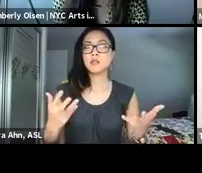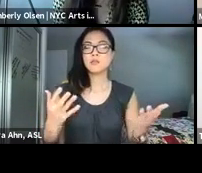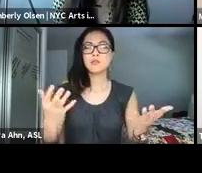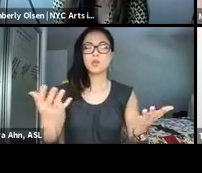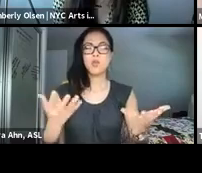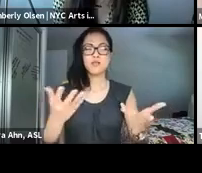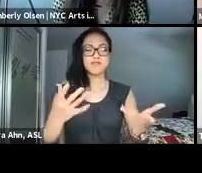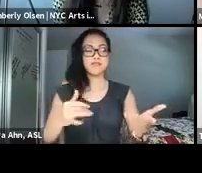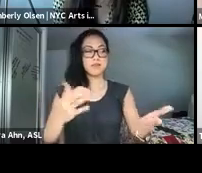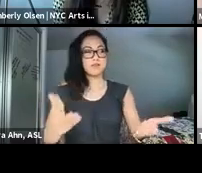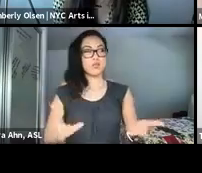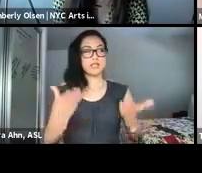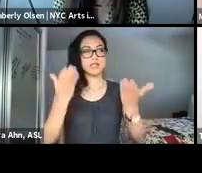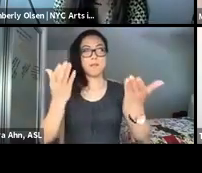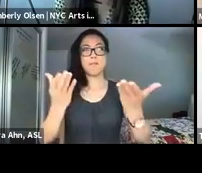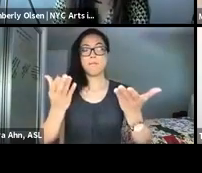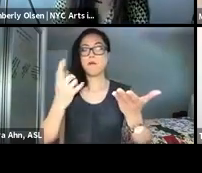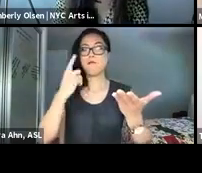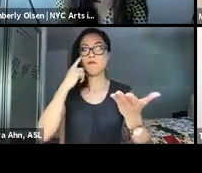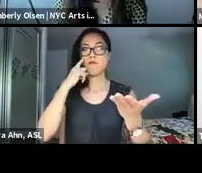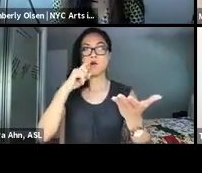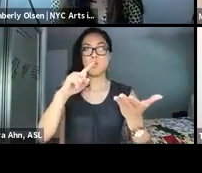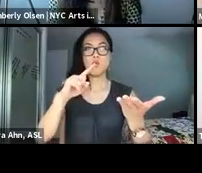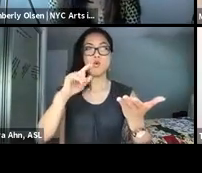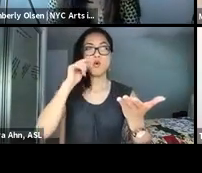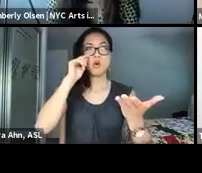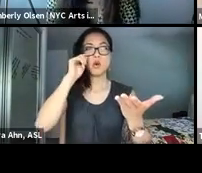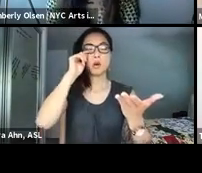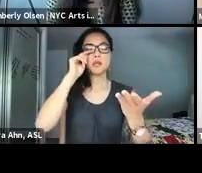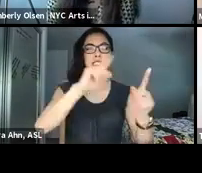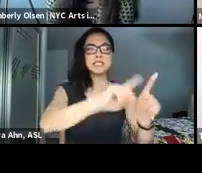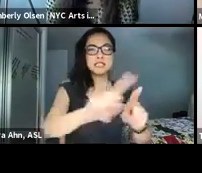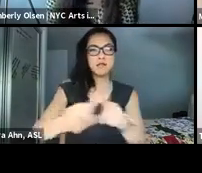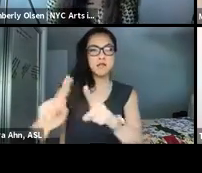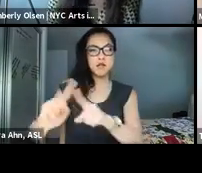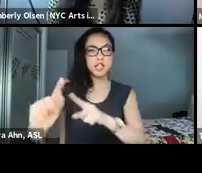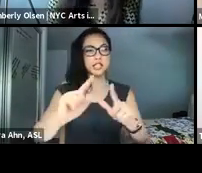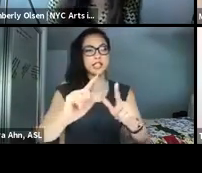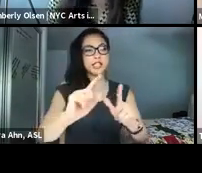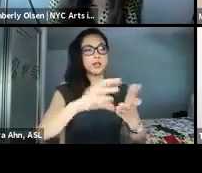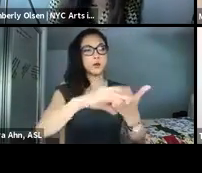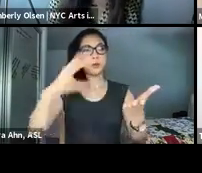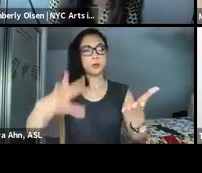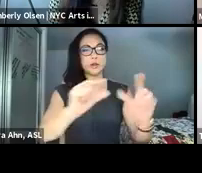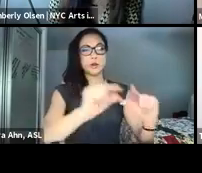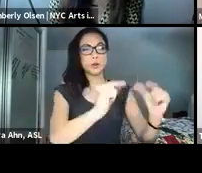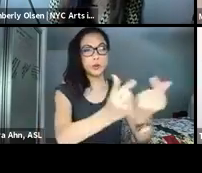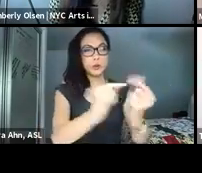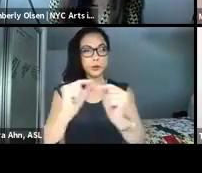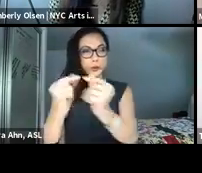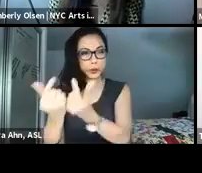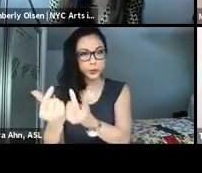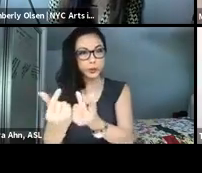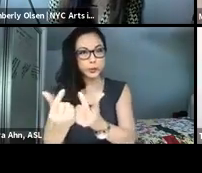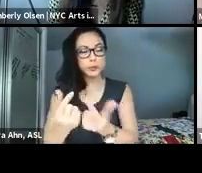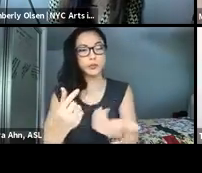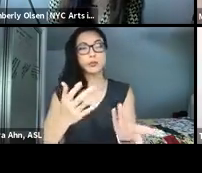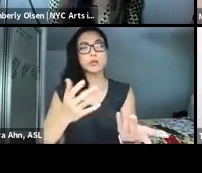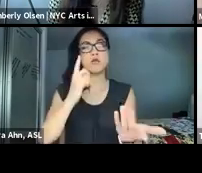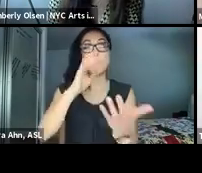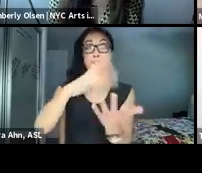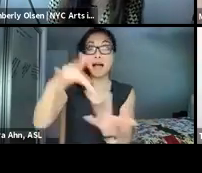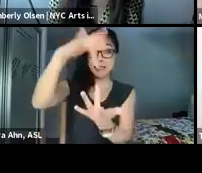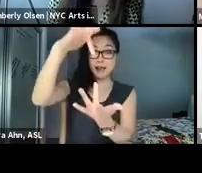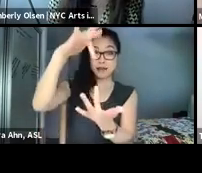a year and that is a way for organizations to rebuild trust, but instill that educators